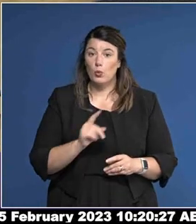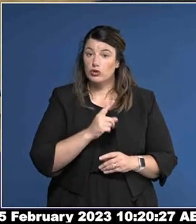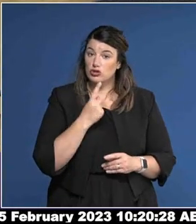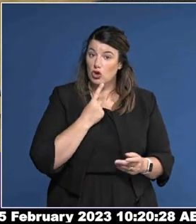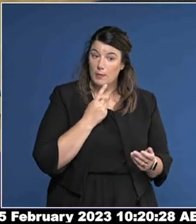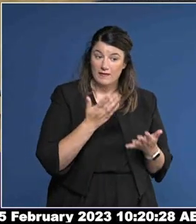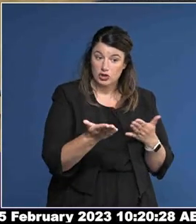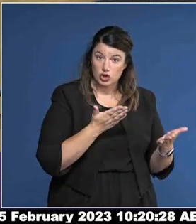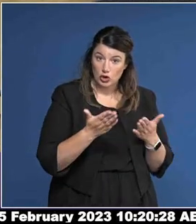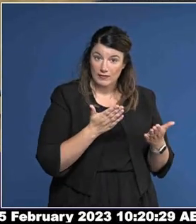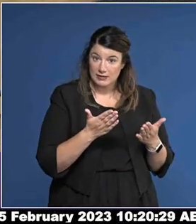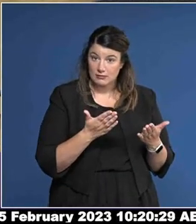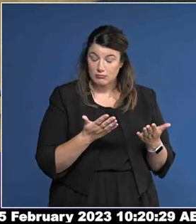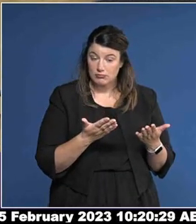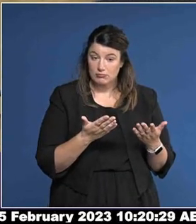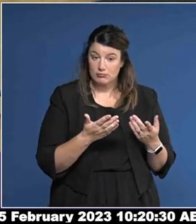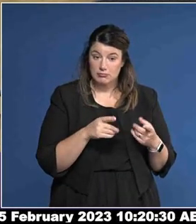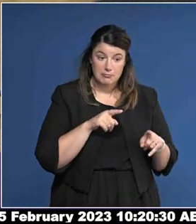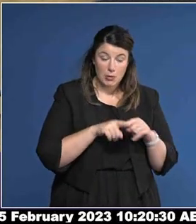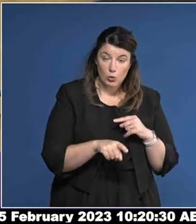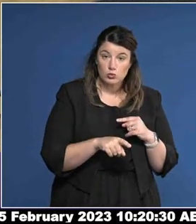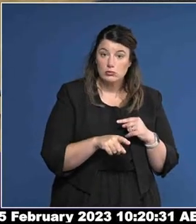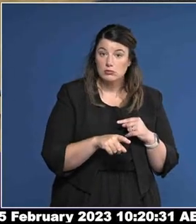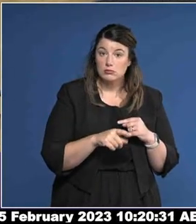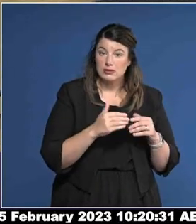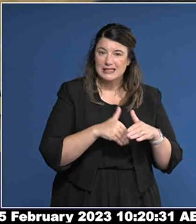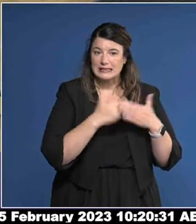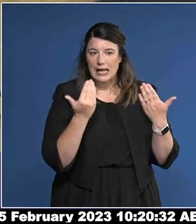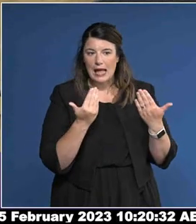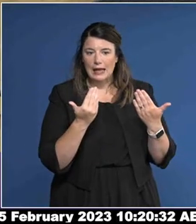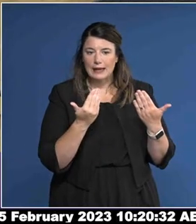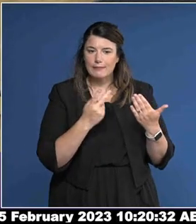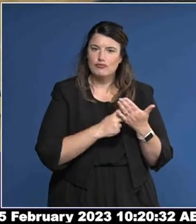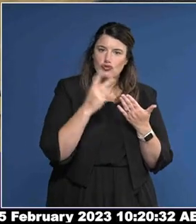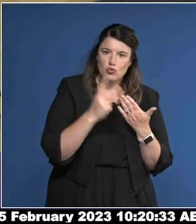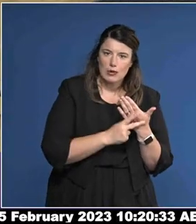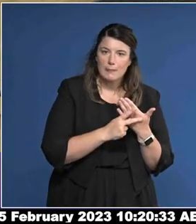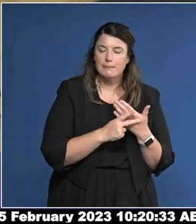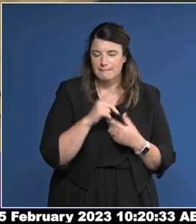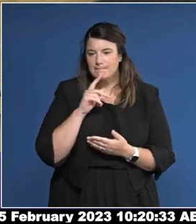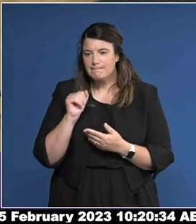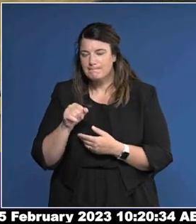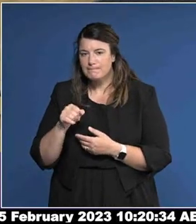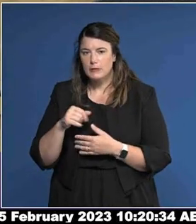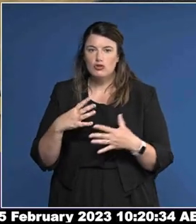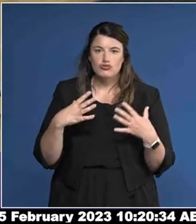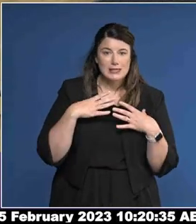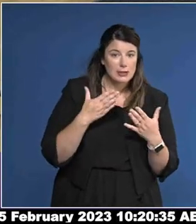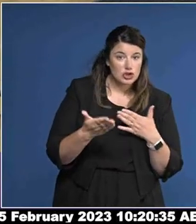continued to be predominantly day programs? Day programs. Respite service? Yes. Allied health, SIL.